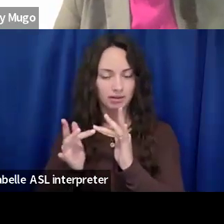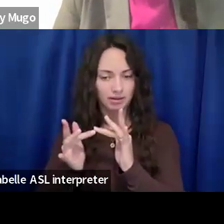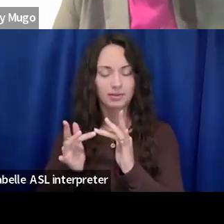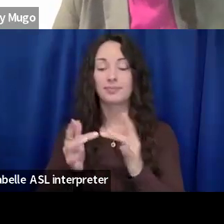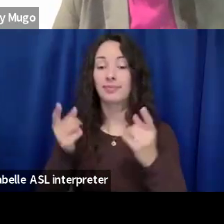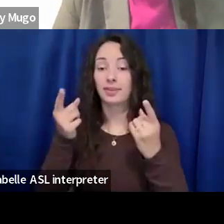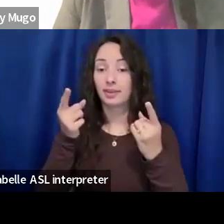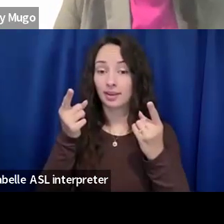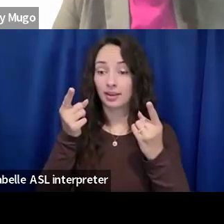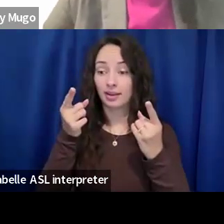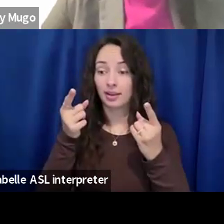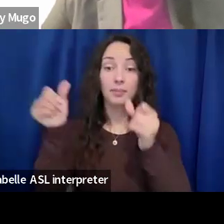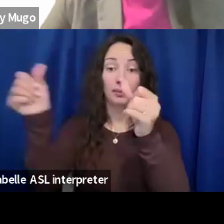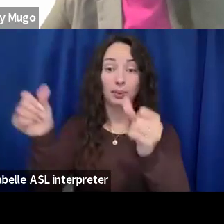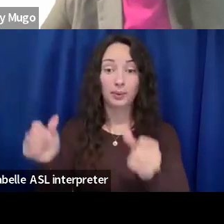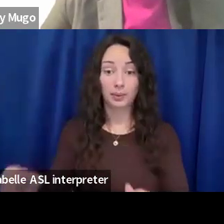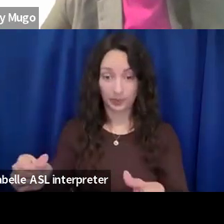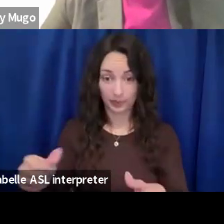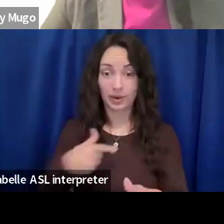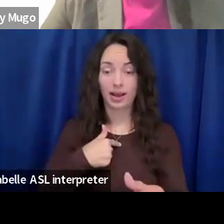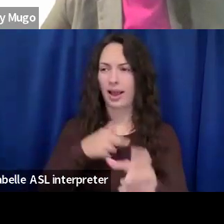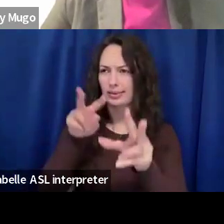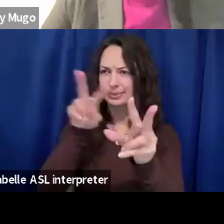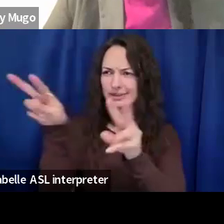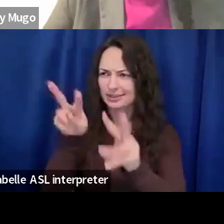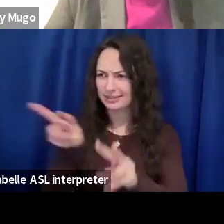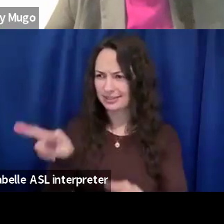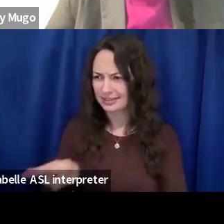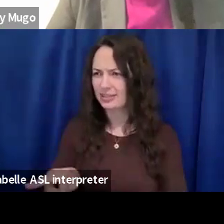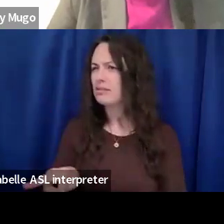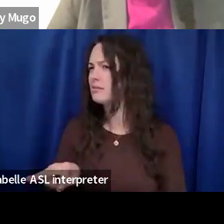And I actually read every poster, looking at every abstract and trying to look